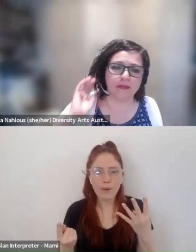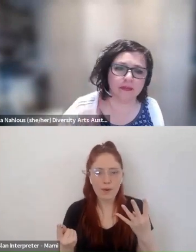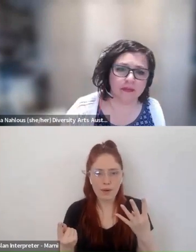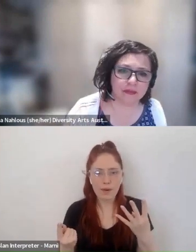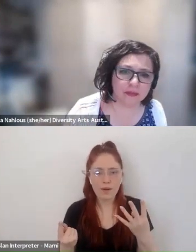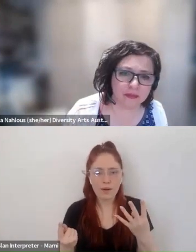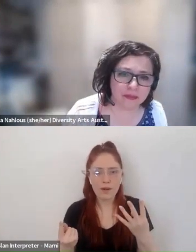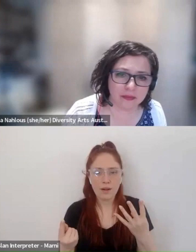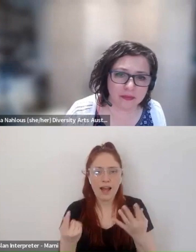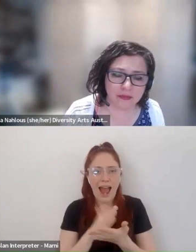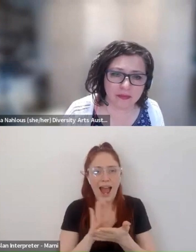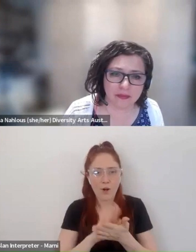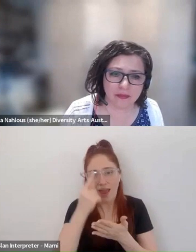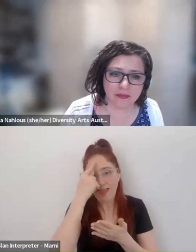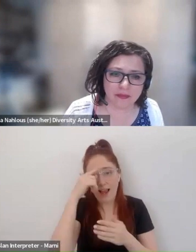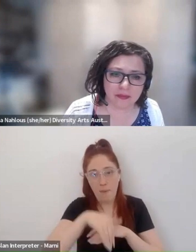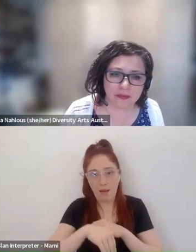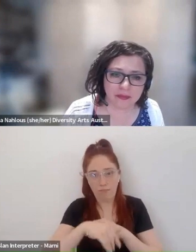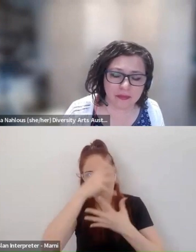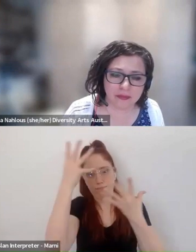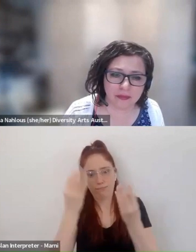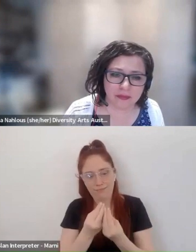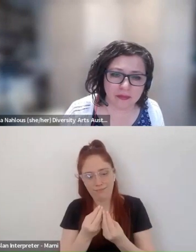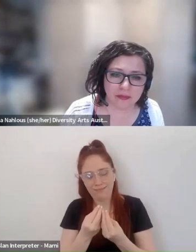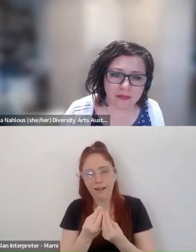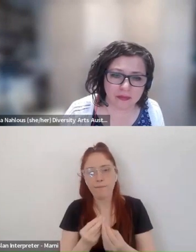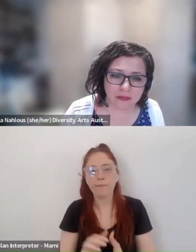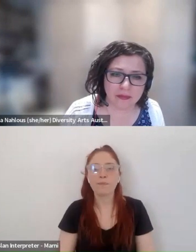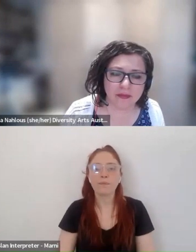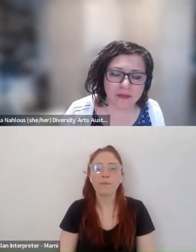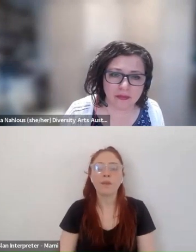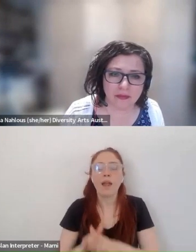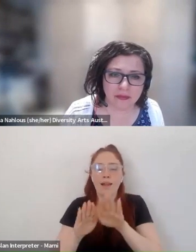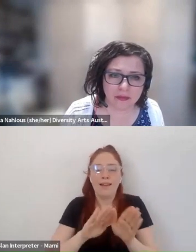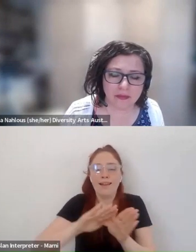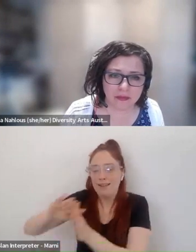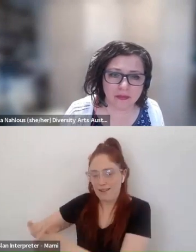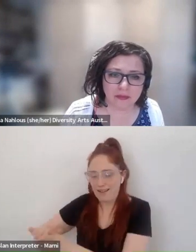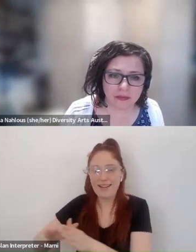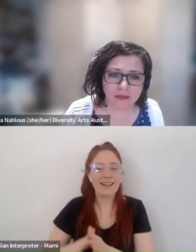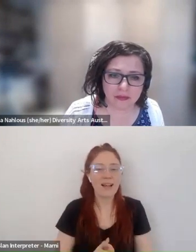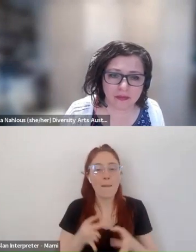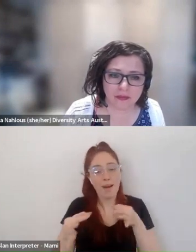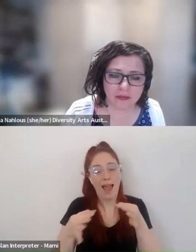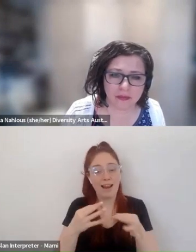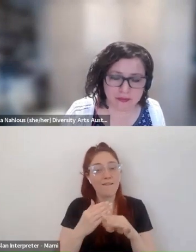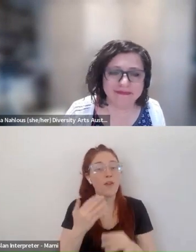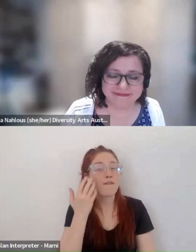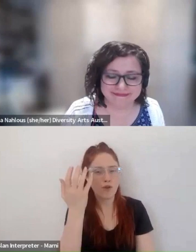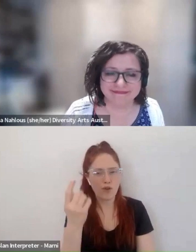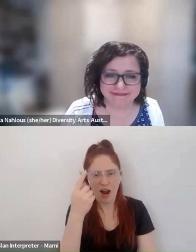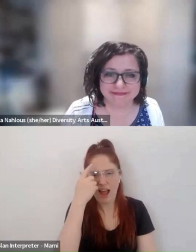components? I guess, going back to succession planning, I mean, I think I'd probably covered quite a bit of that in sort of